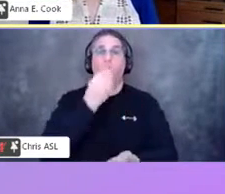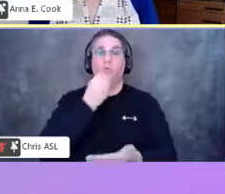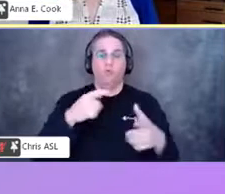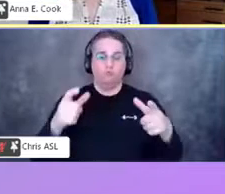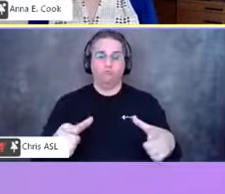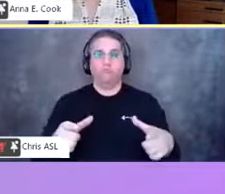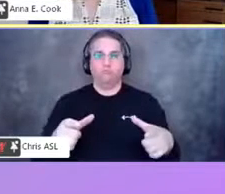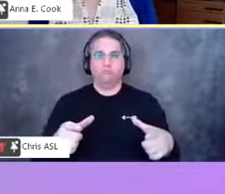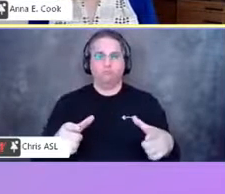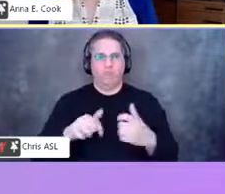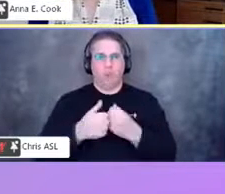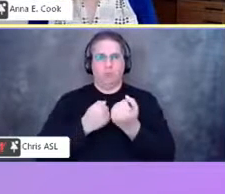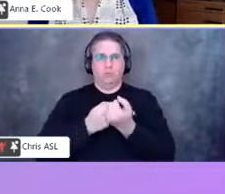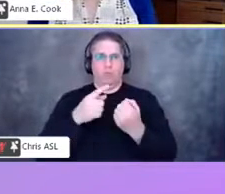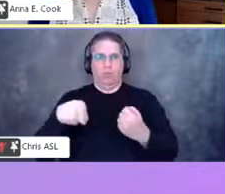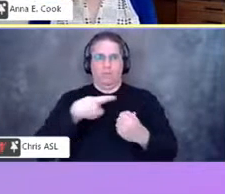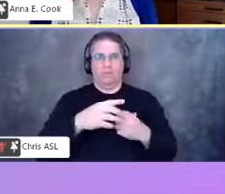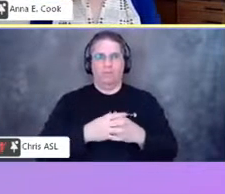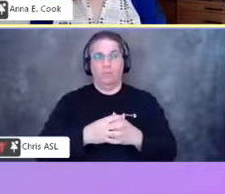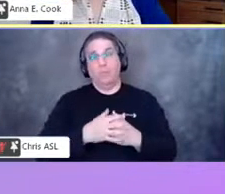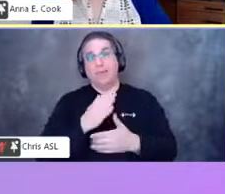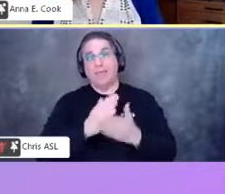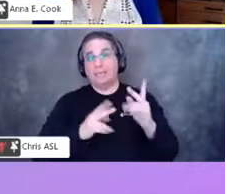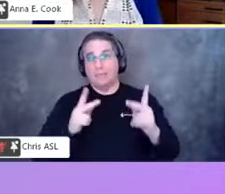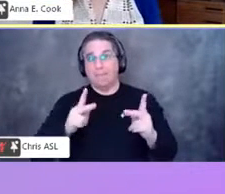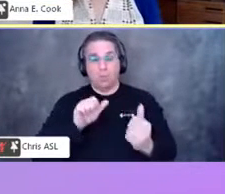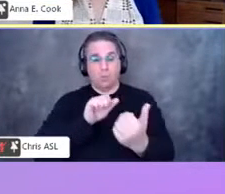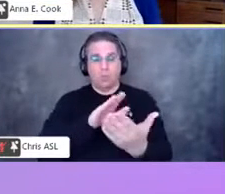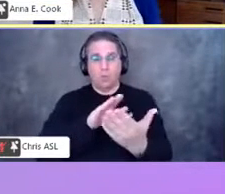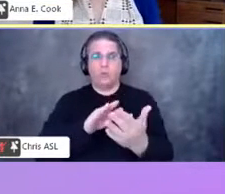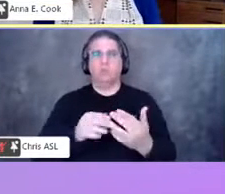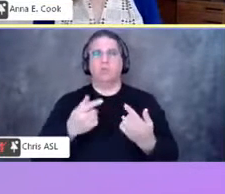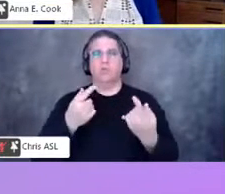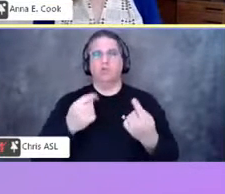people would approach this with trial and error tinkering with different ingredients and processes